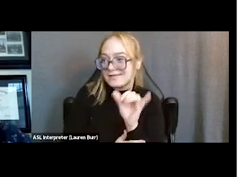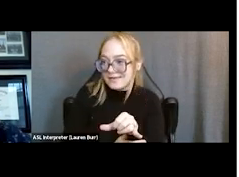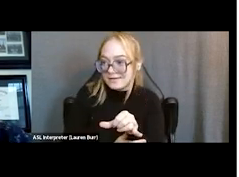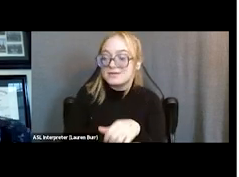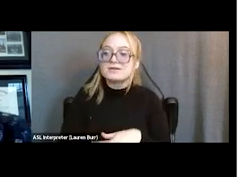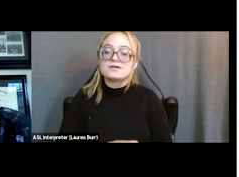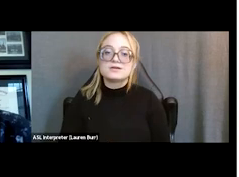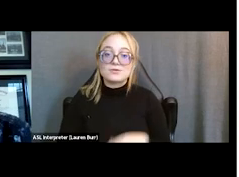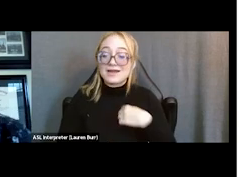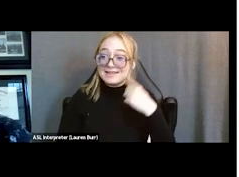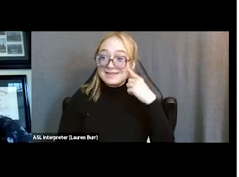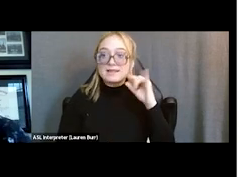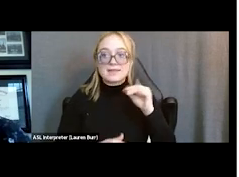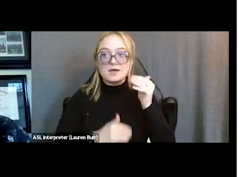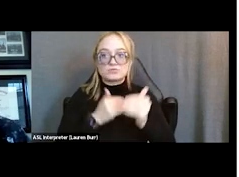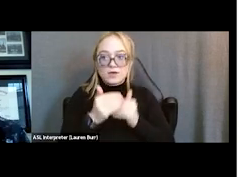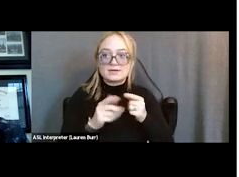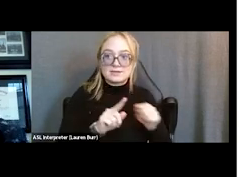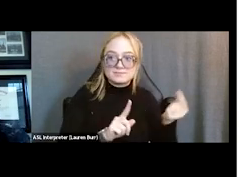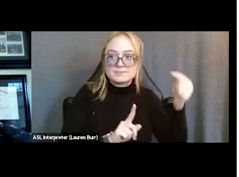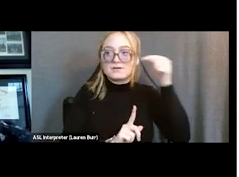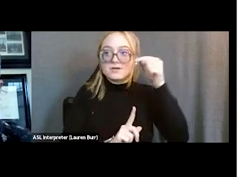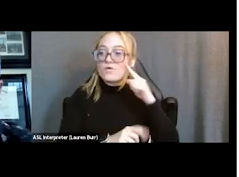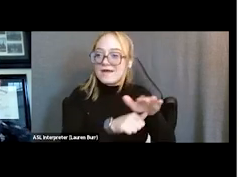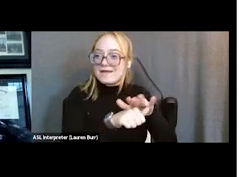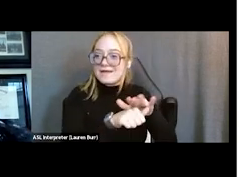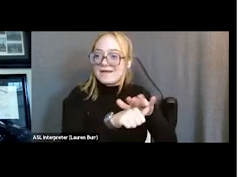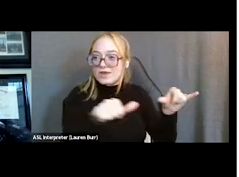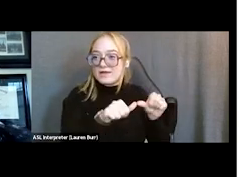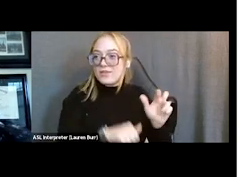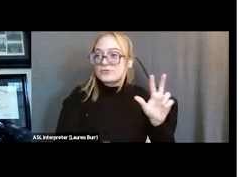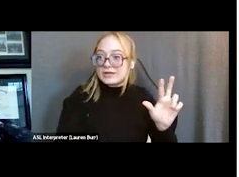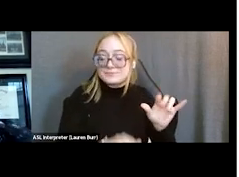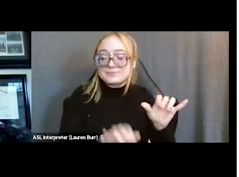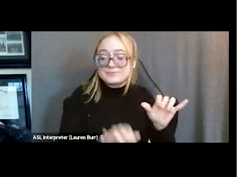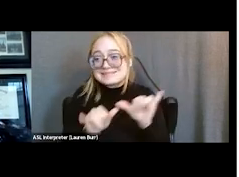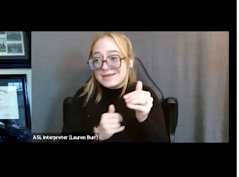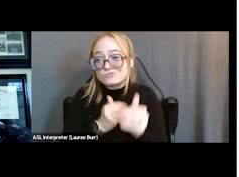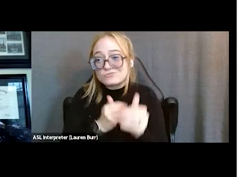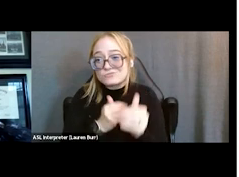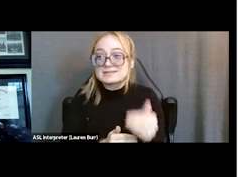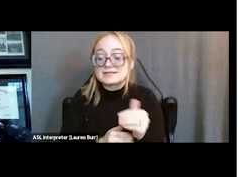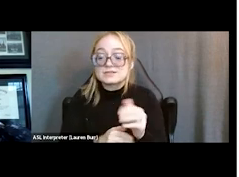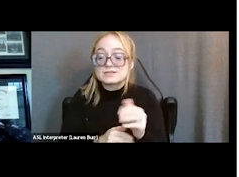And I think that the process that we have for area three and also the same process is actually used for DC